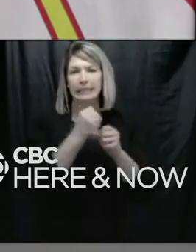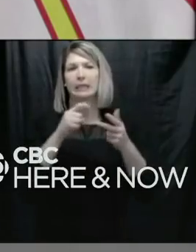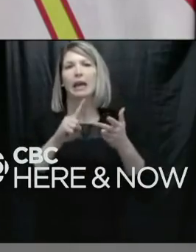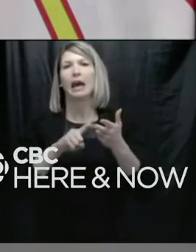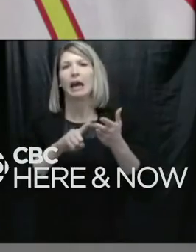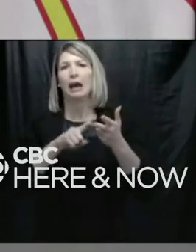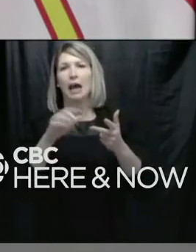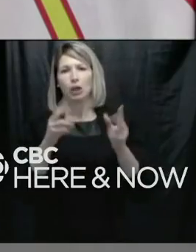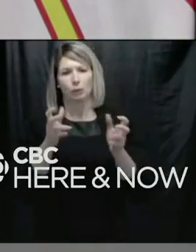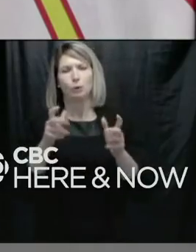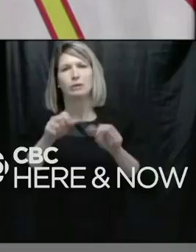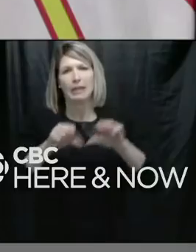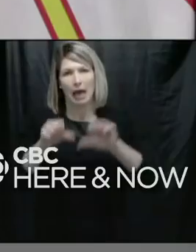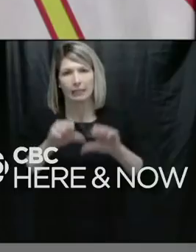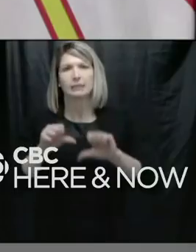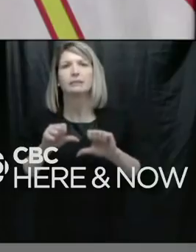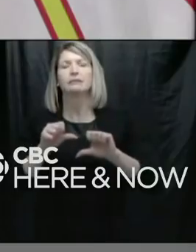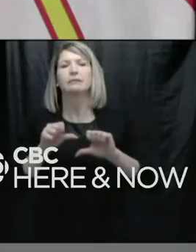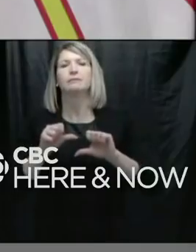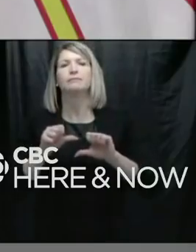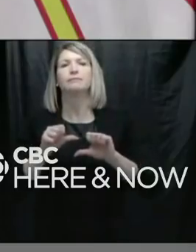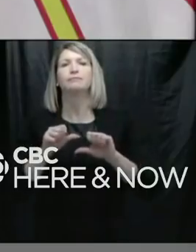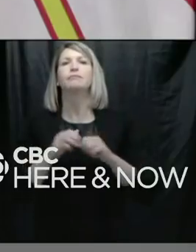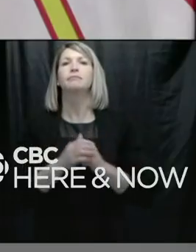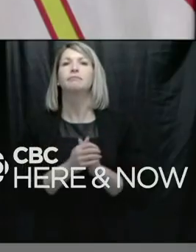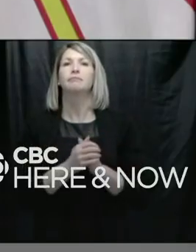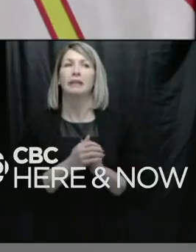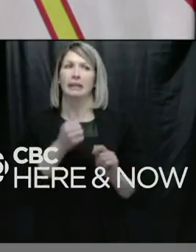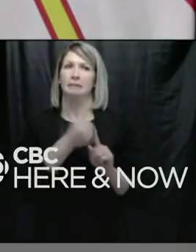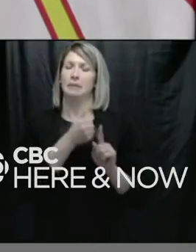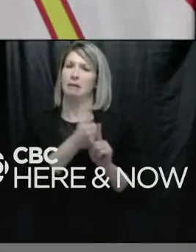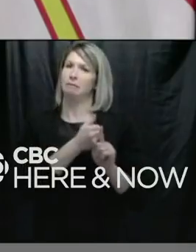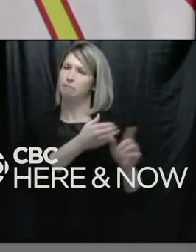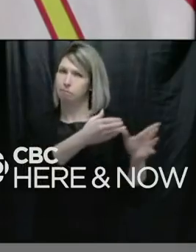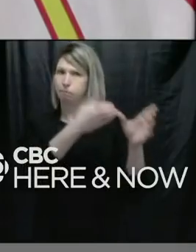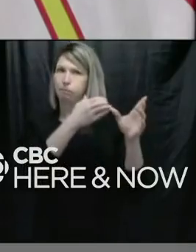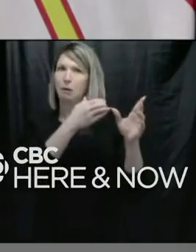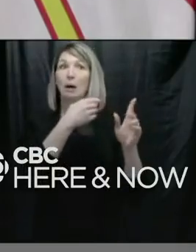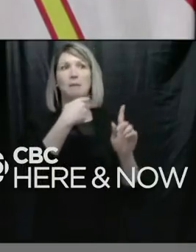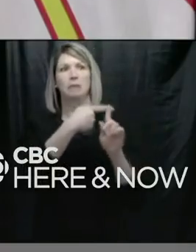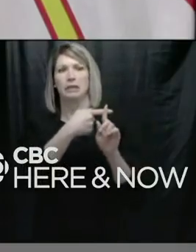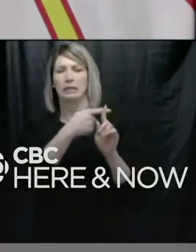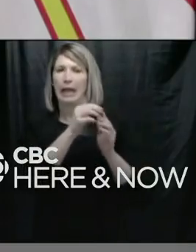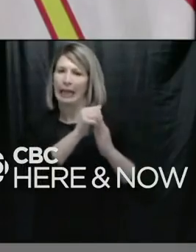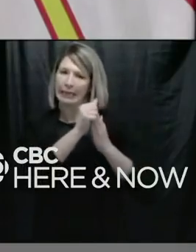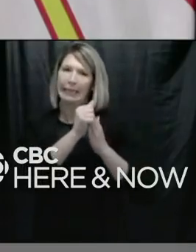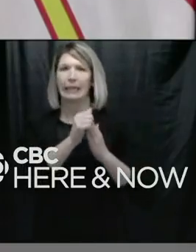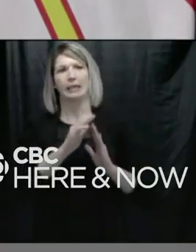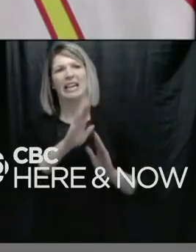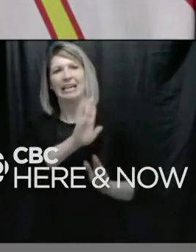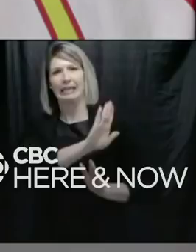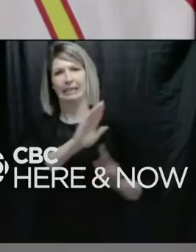COMPUTER SCIENCES AT MEMORIAL UNIVERSITY.